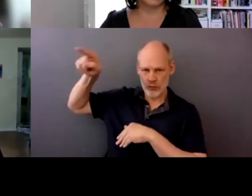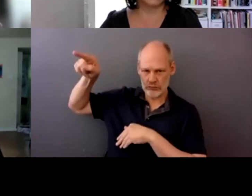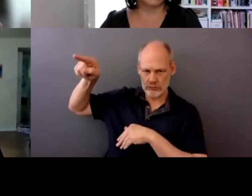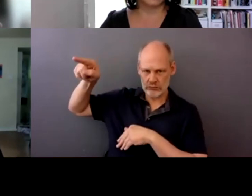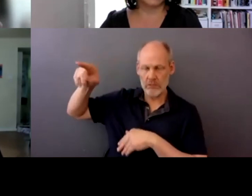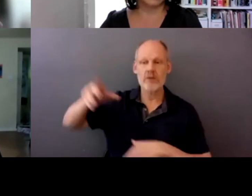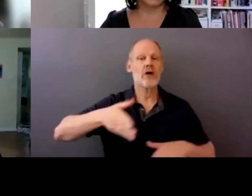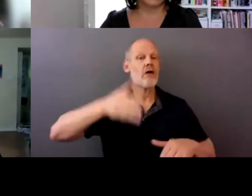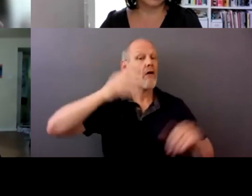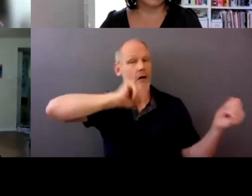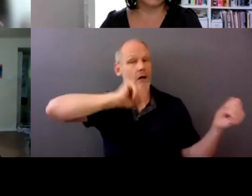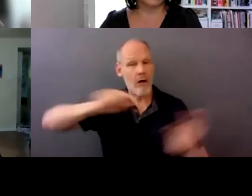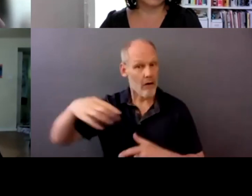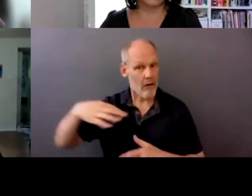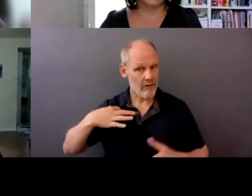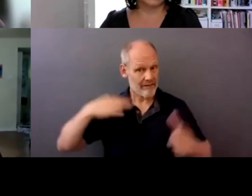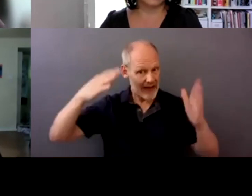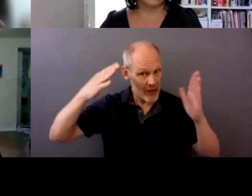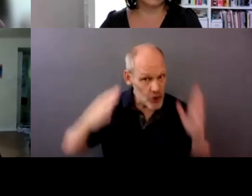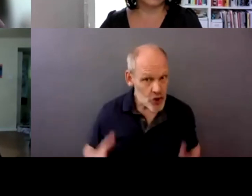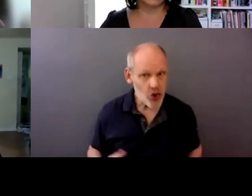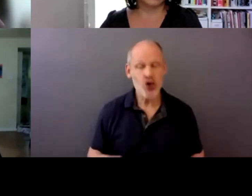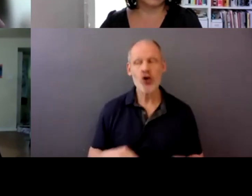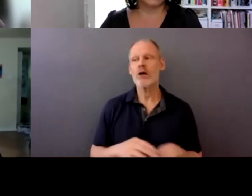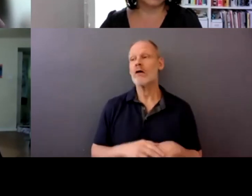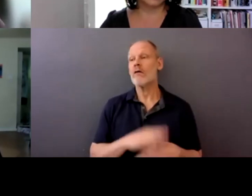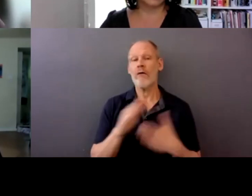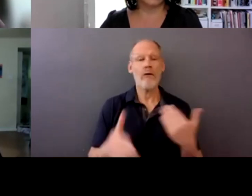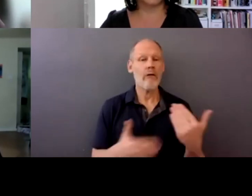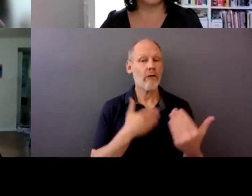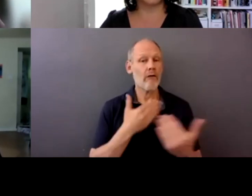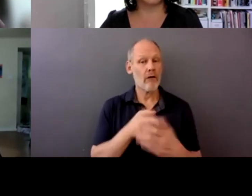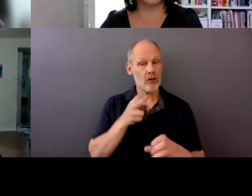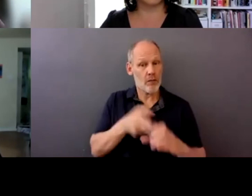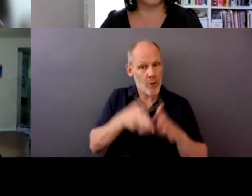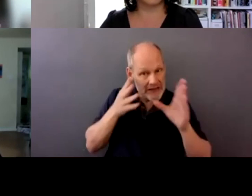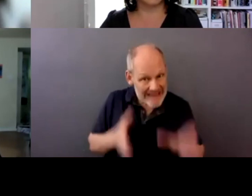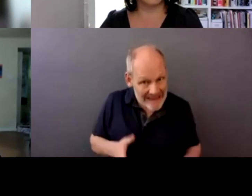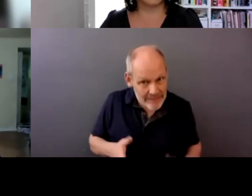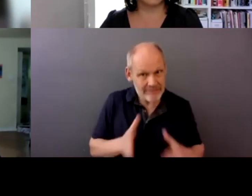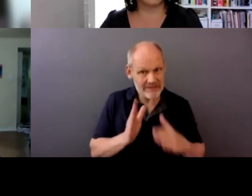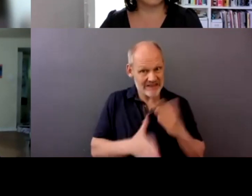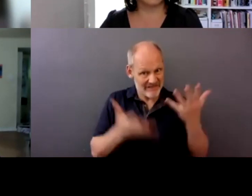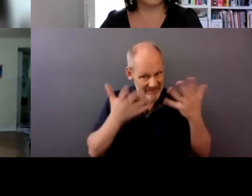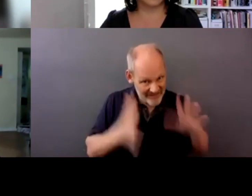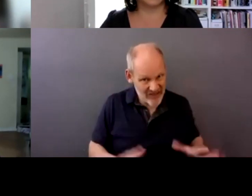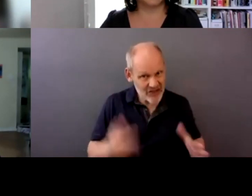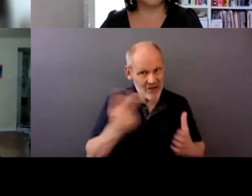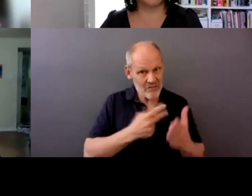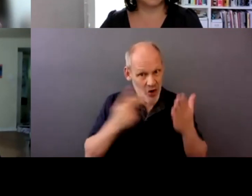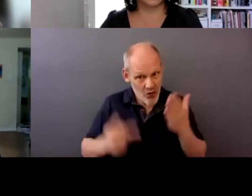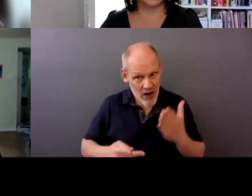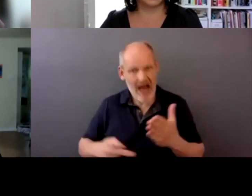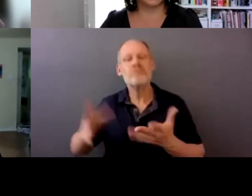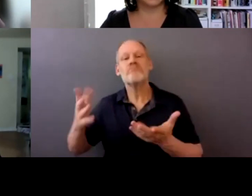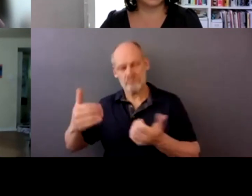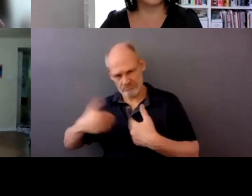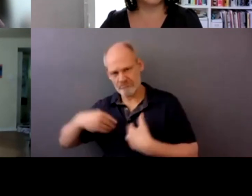is engaged in our community. And that kind of checks in to see how their experience was